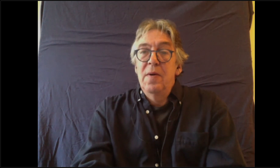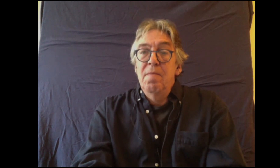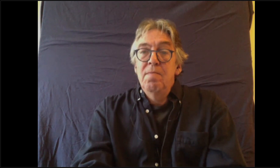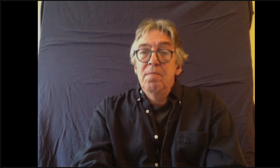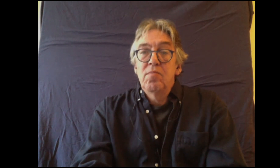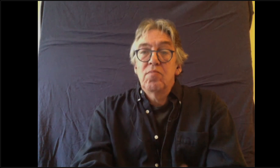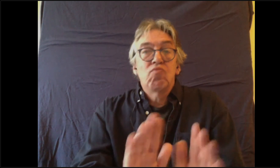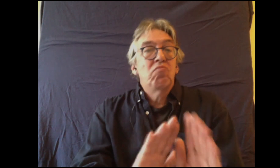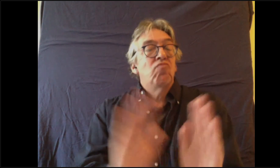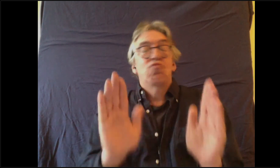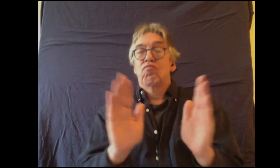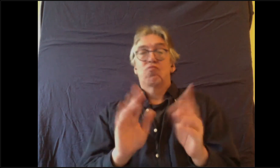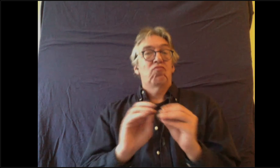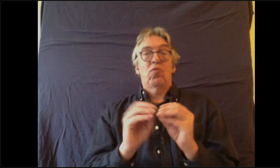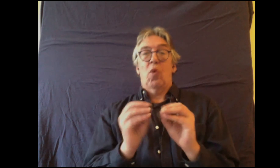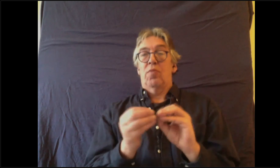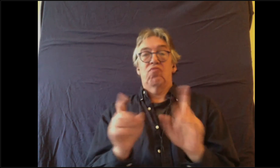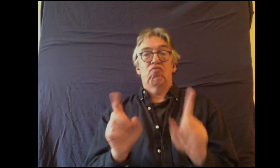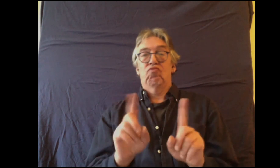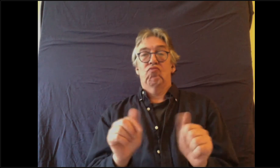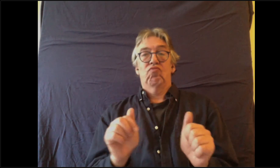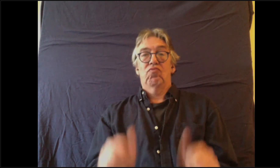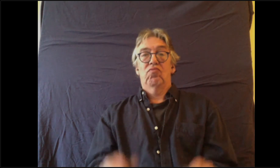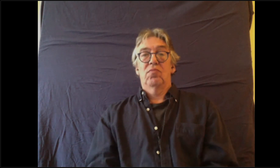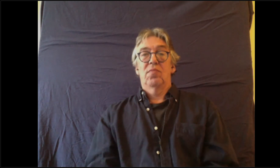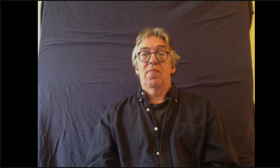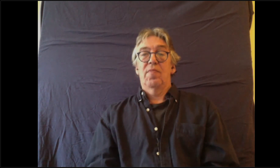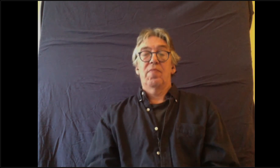So if you...I'm just going to remind everyone in the audience